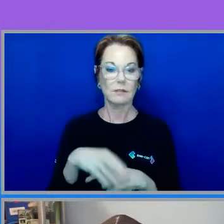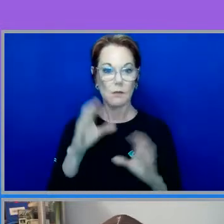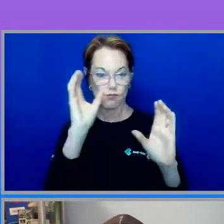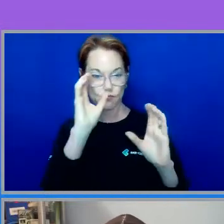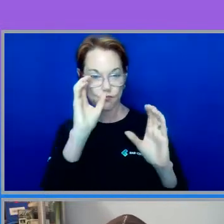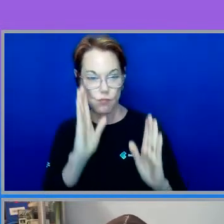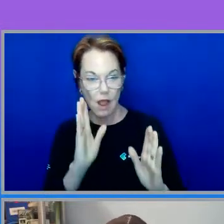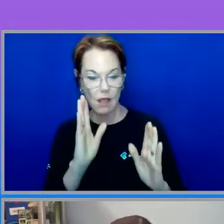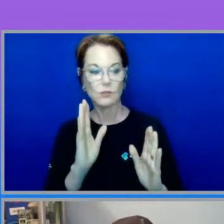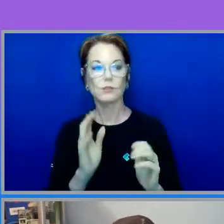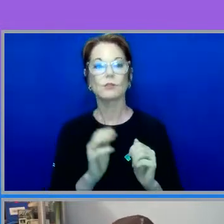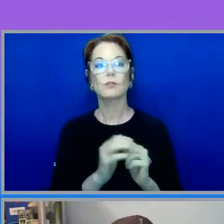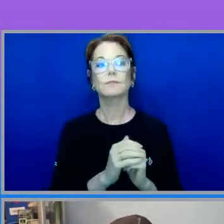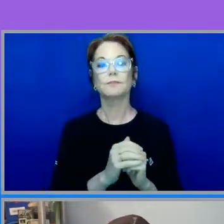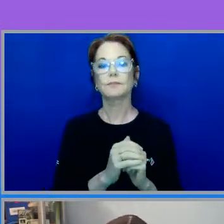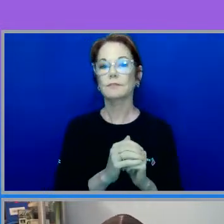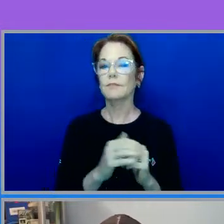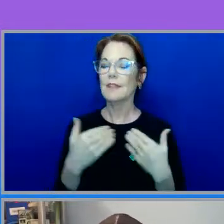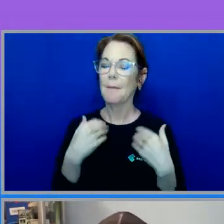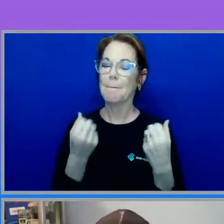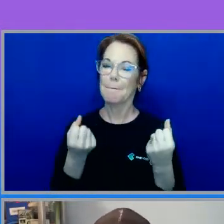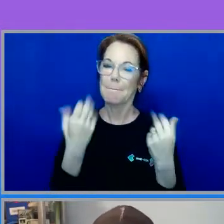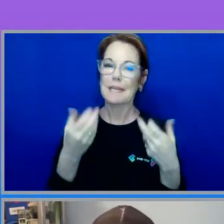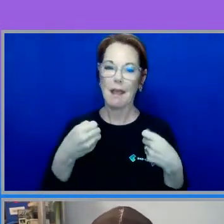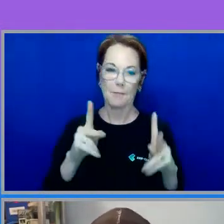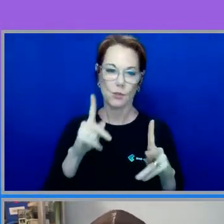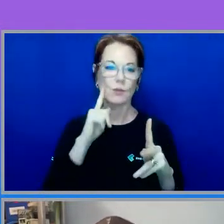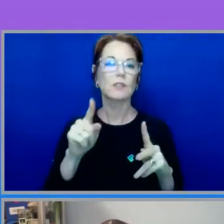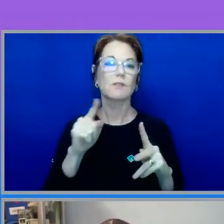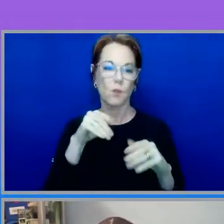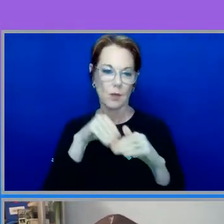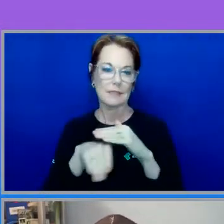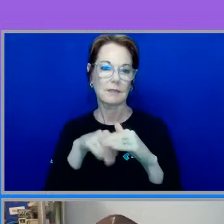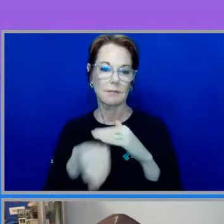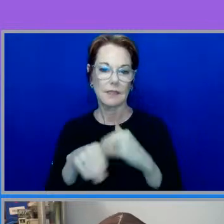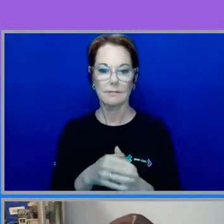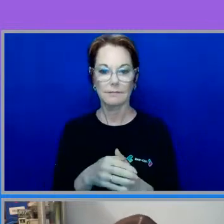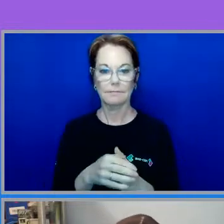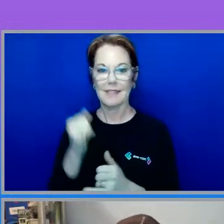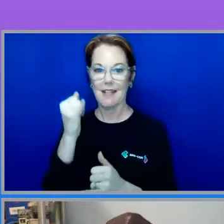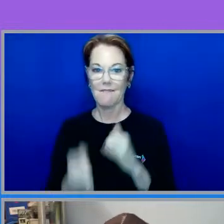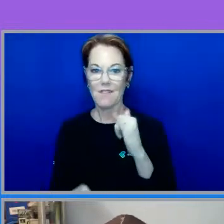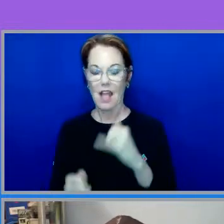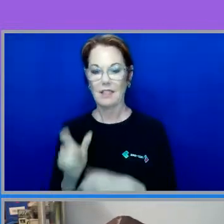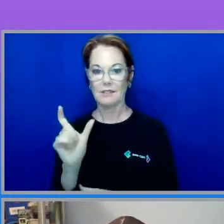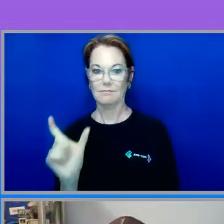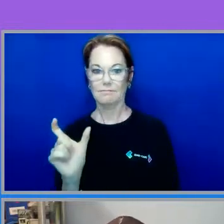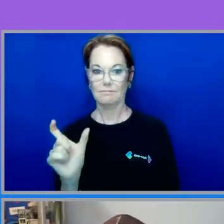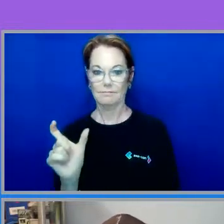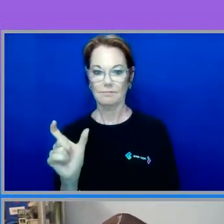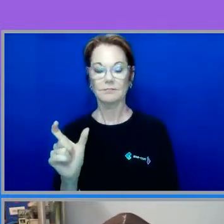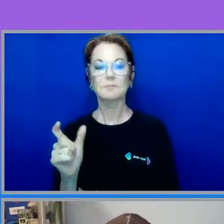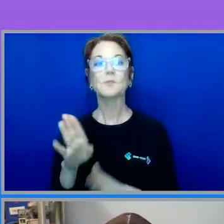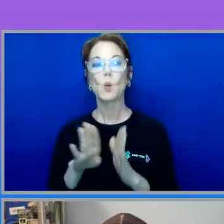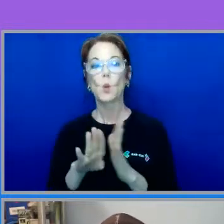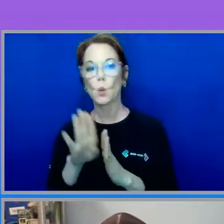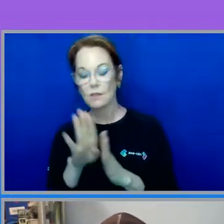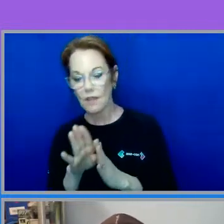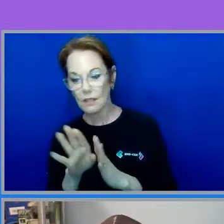extensible, and that opens up cool opportunities for accessibility. All right.